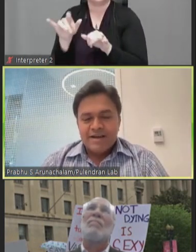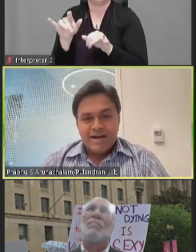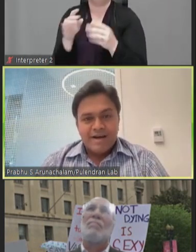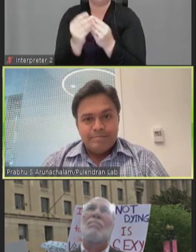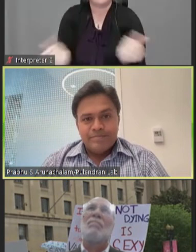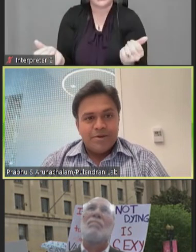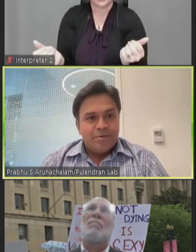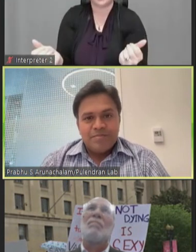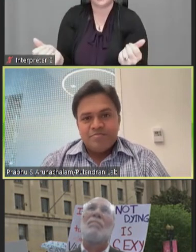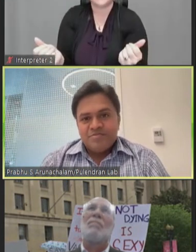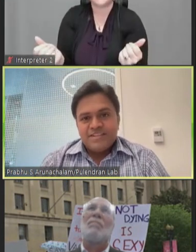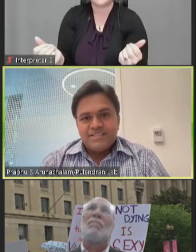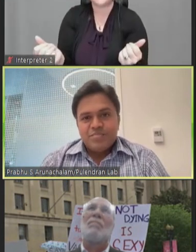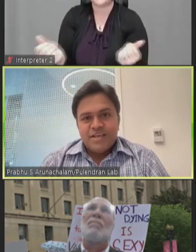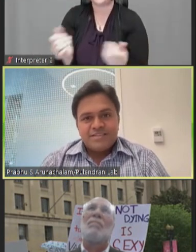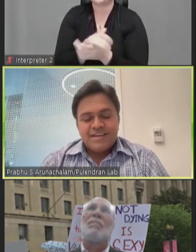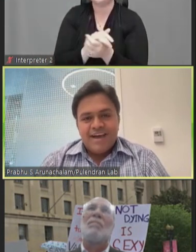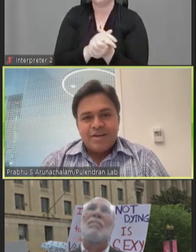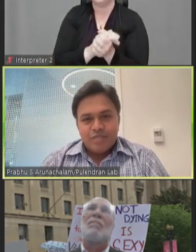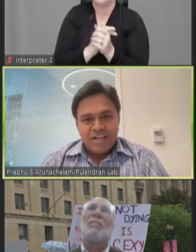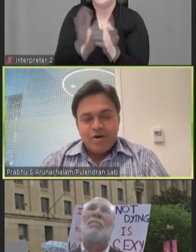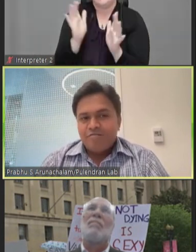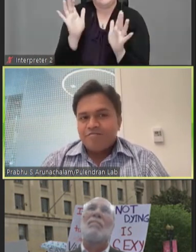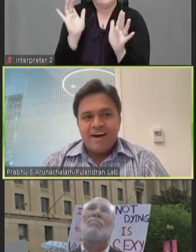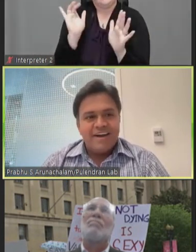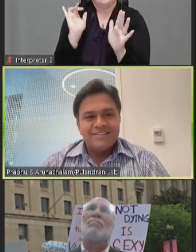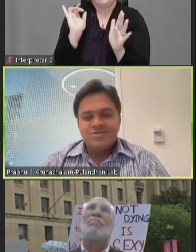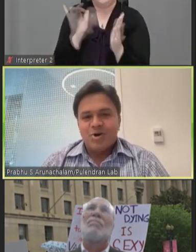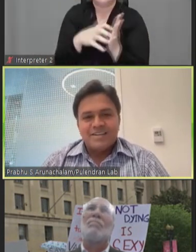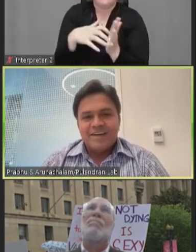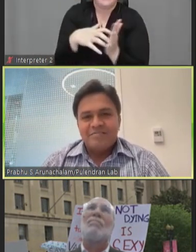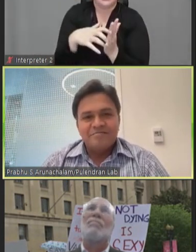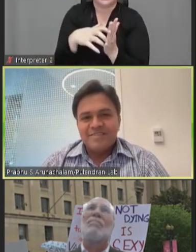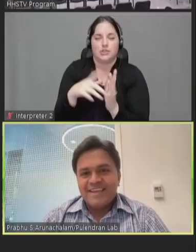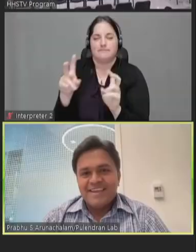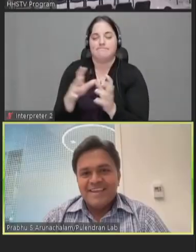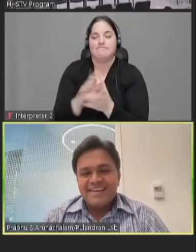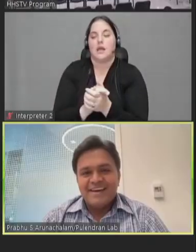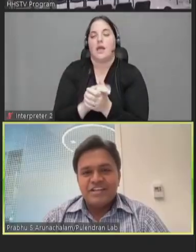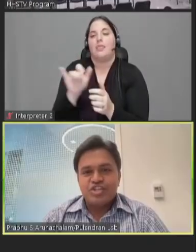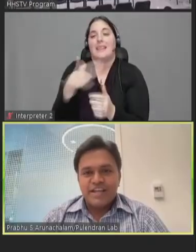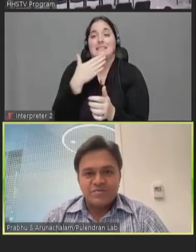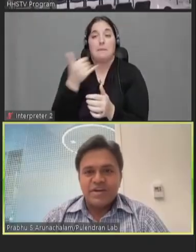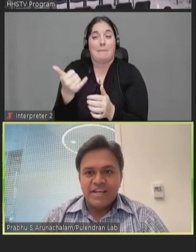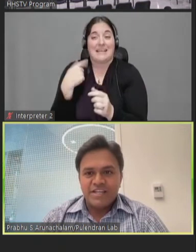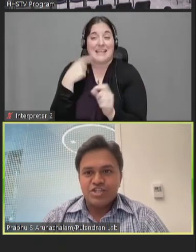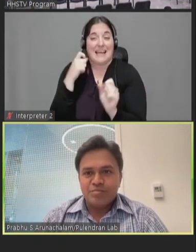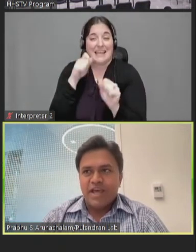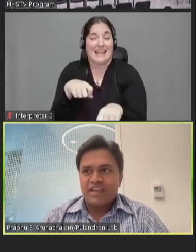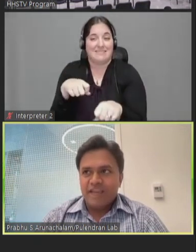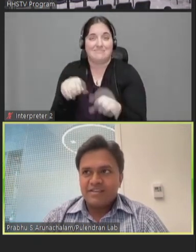You know, that's the best I could think of. I do not have any additional explanation, but I